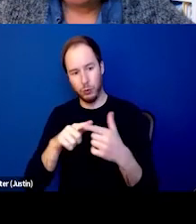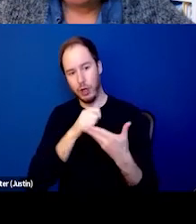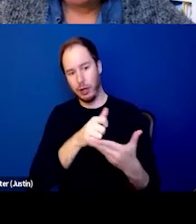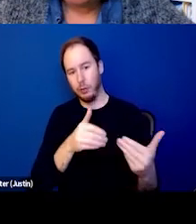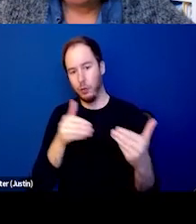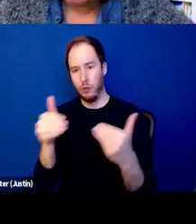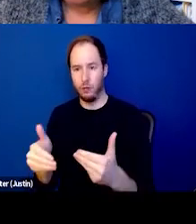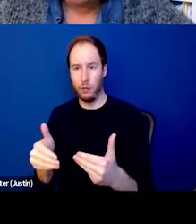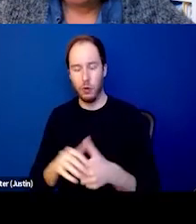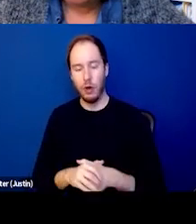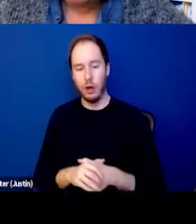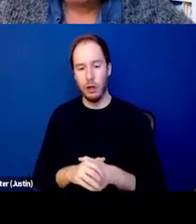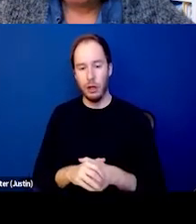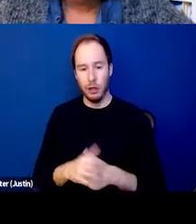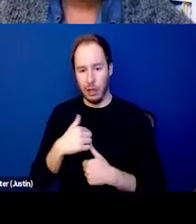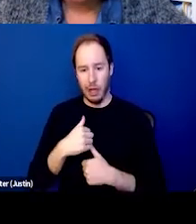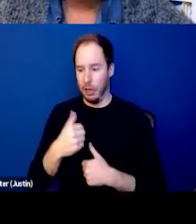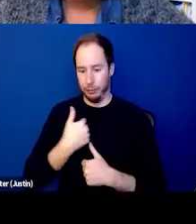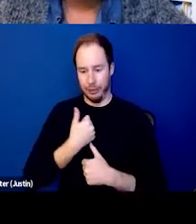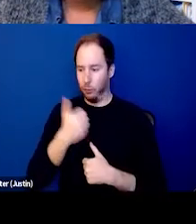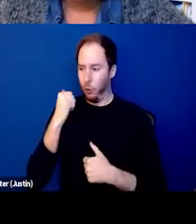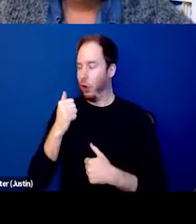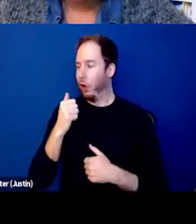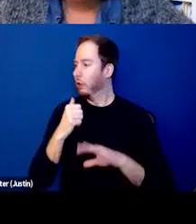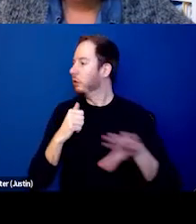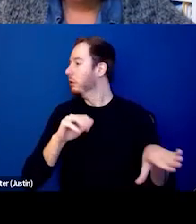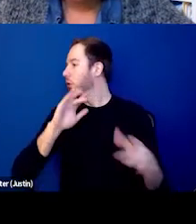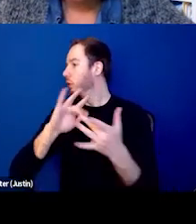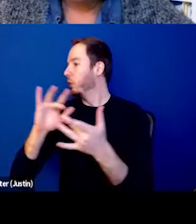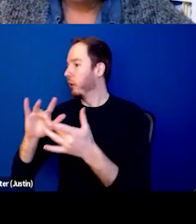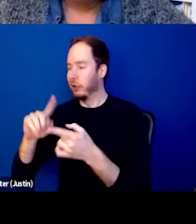I wouldn't just reach out to tribal communities